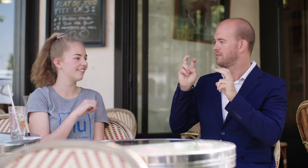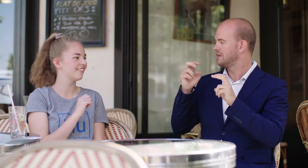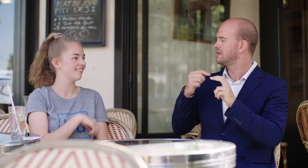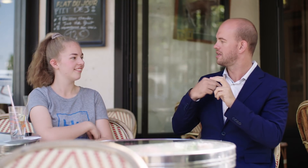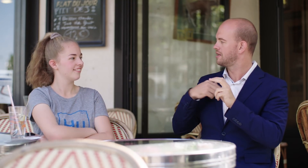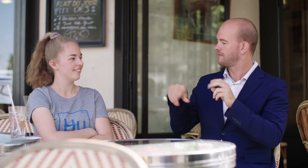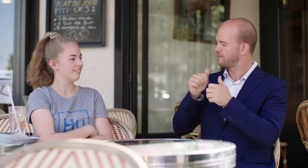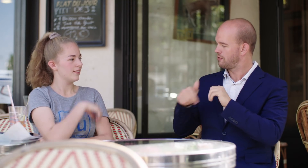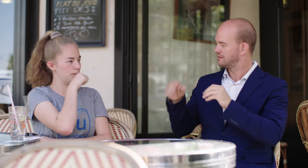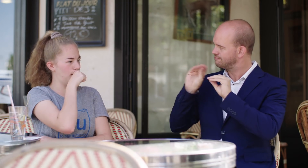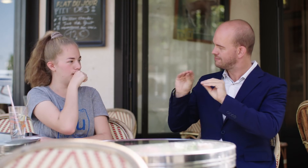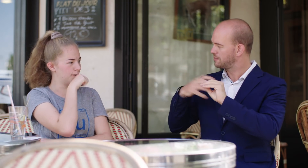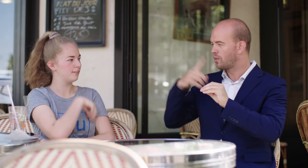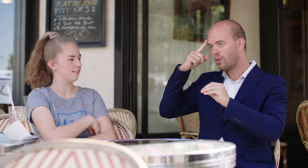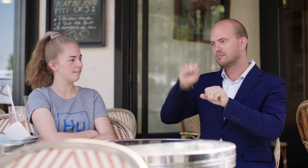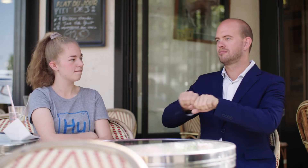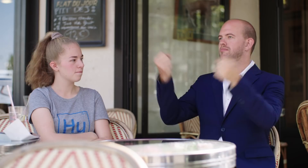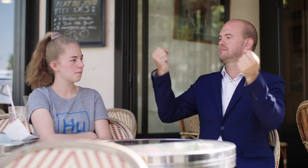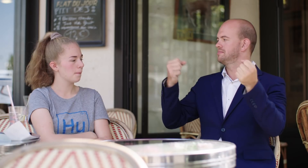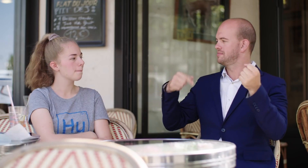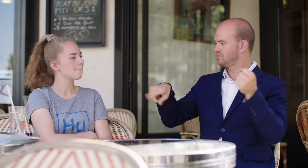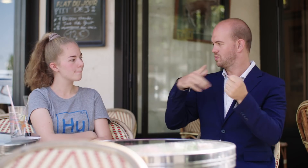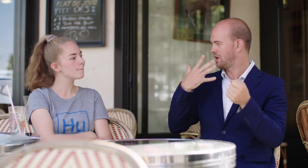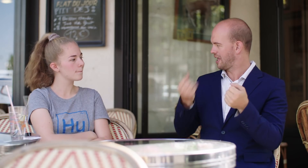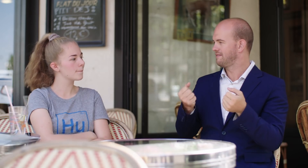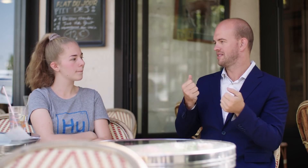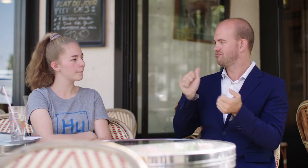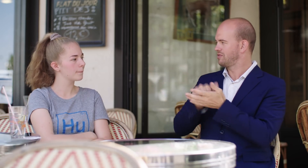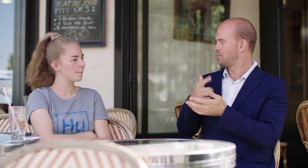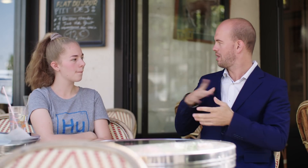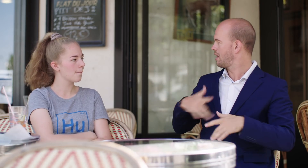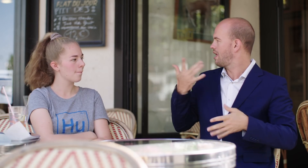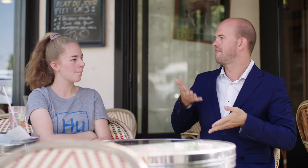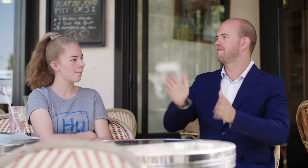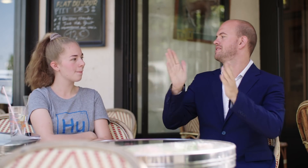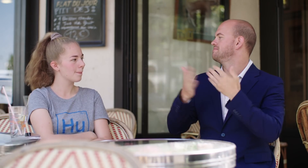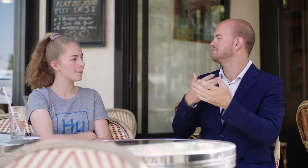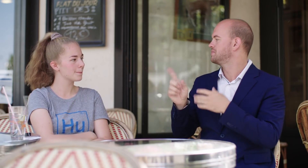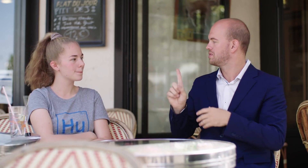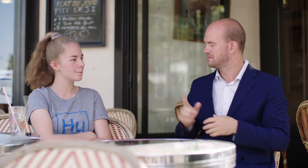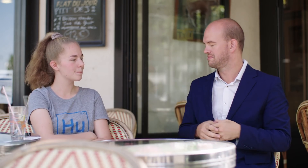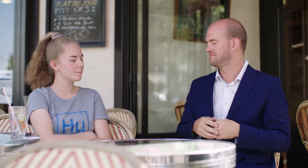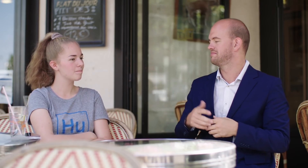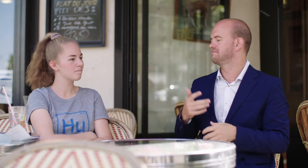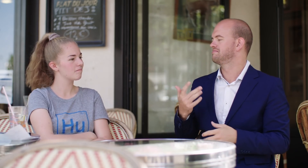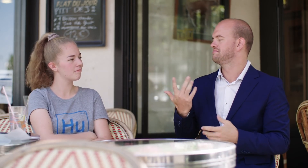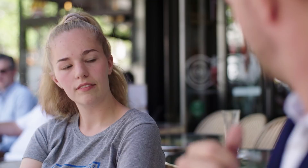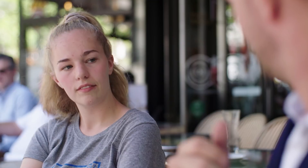teaching young people to live life the right way for them. Frontrunners is about opening up your mind, speaking about rights,